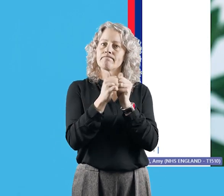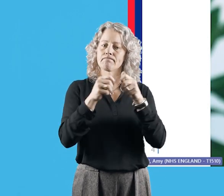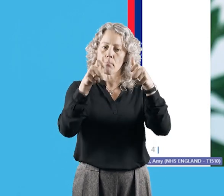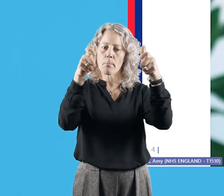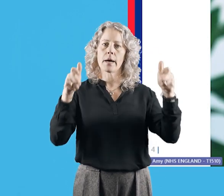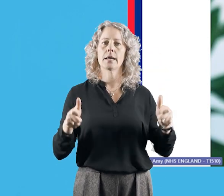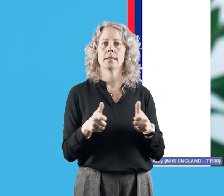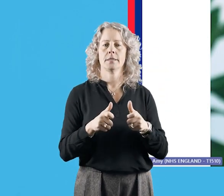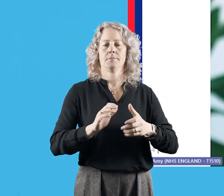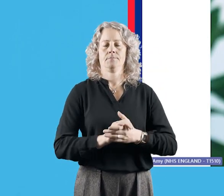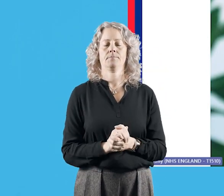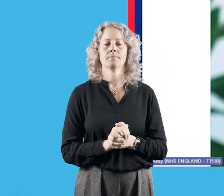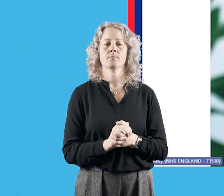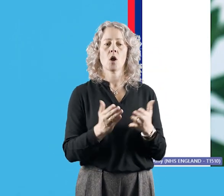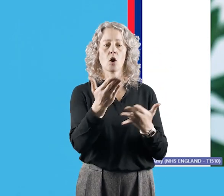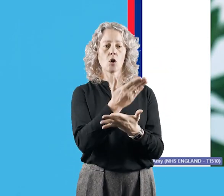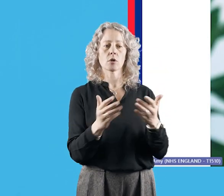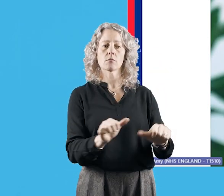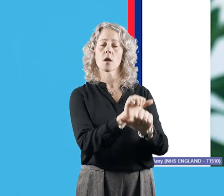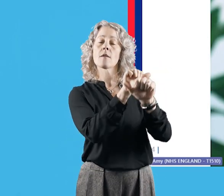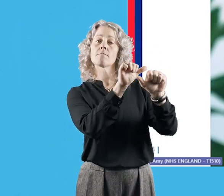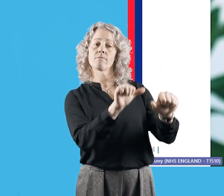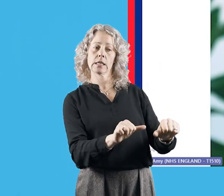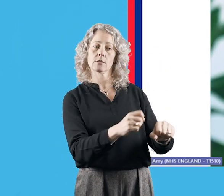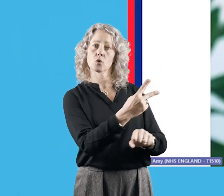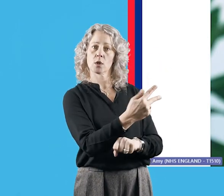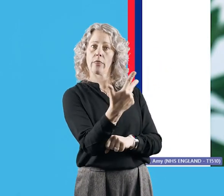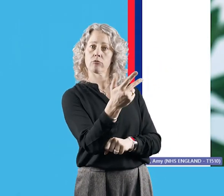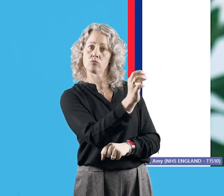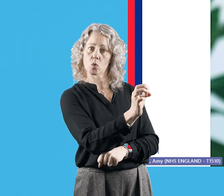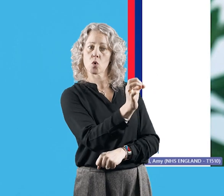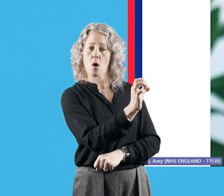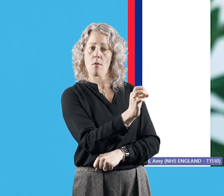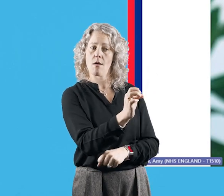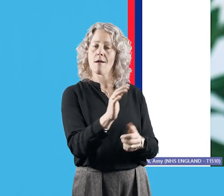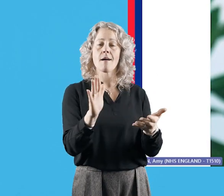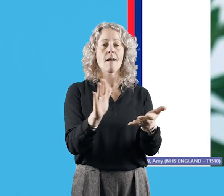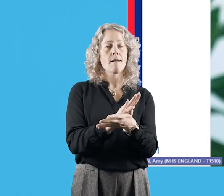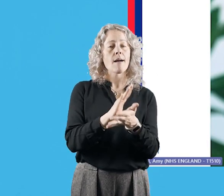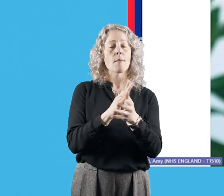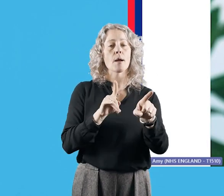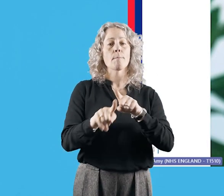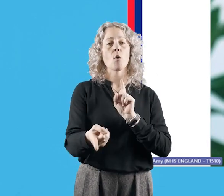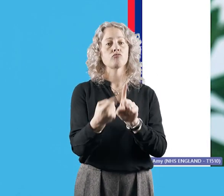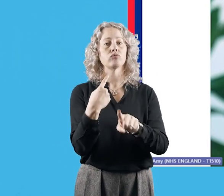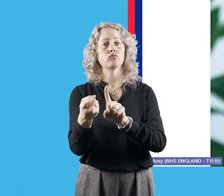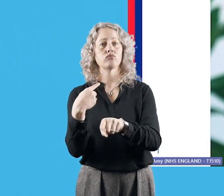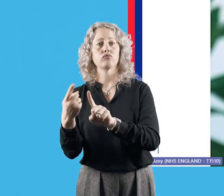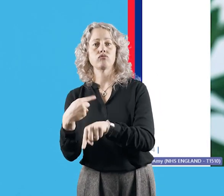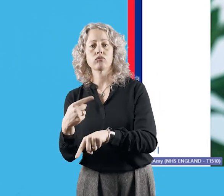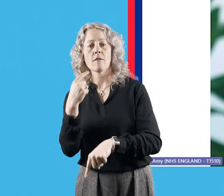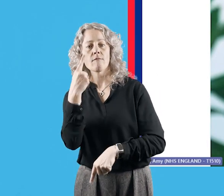The consultation fully closed in October 2023 and I'm really pleased that the majority of respondents found the code clear